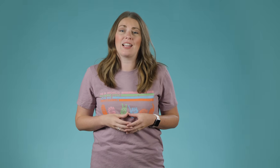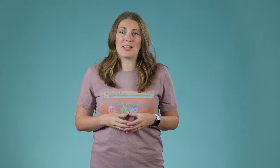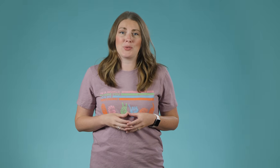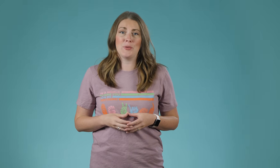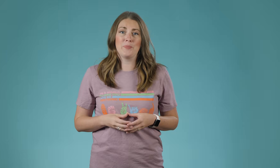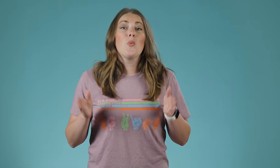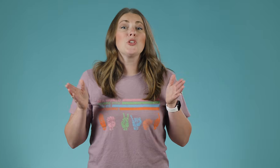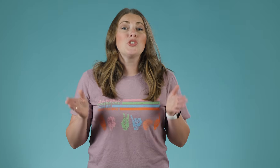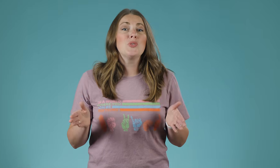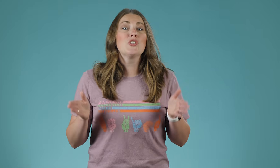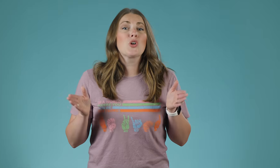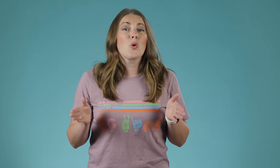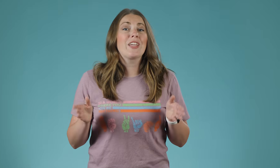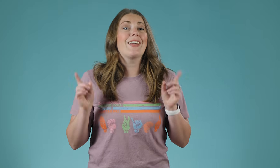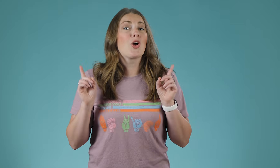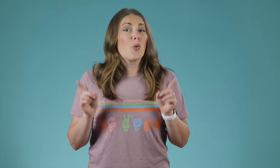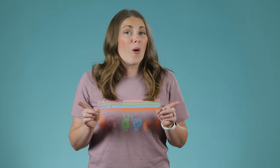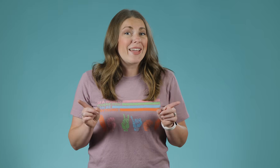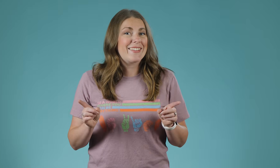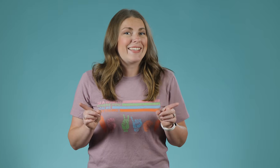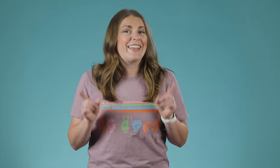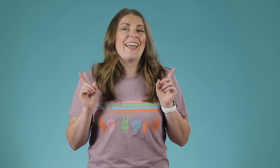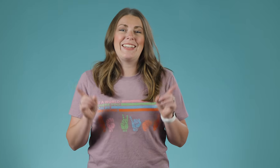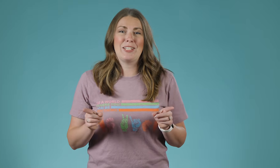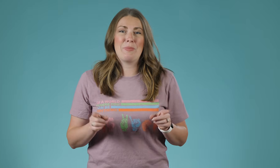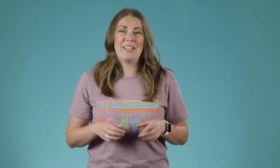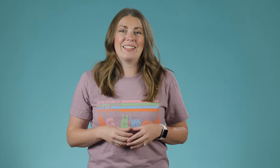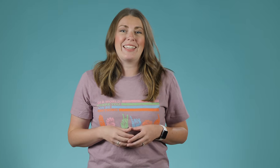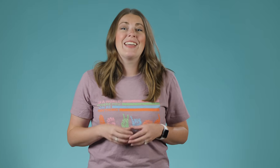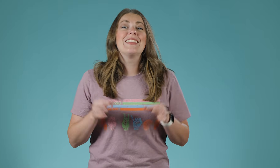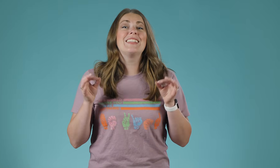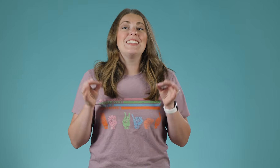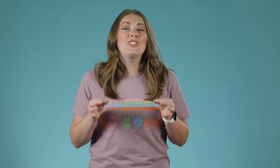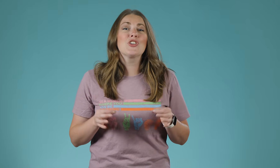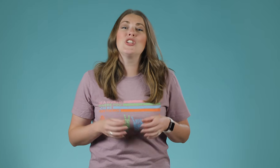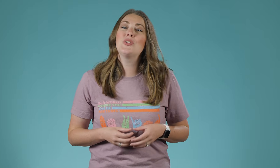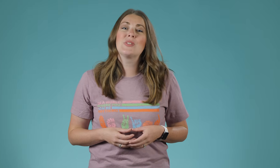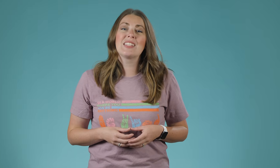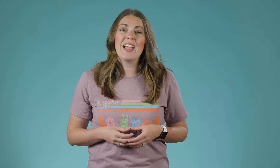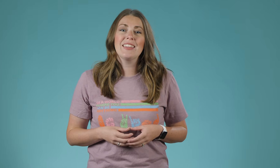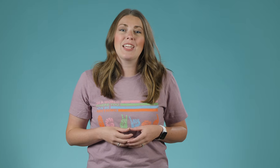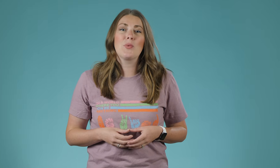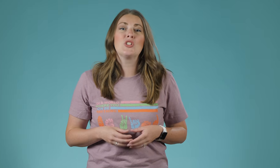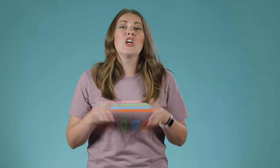classroom. While students are working quietly and independently, the teacher can use sign language